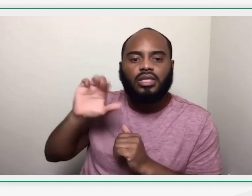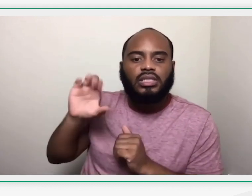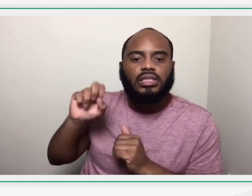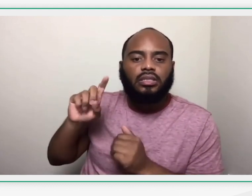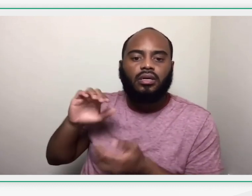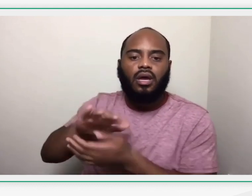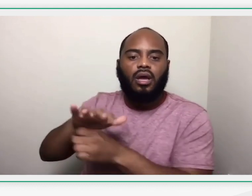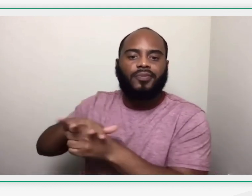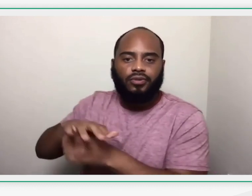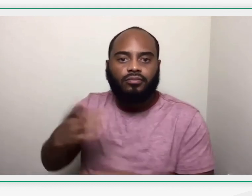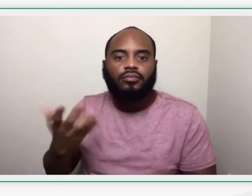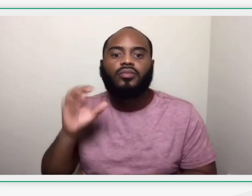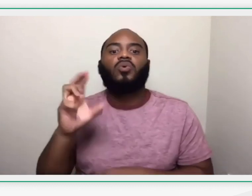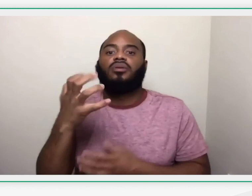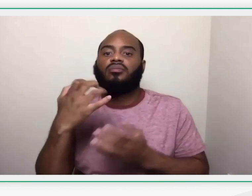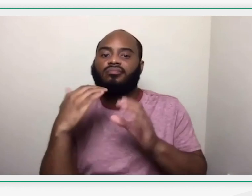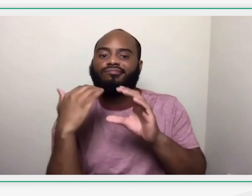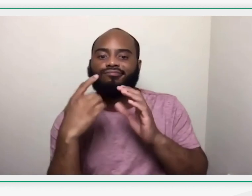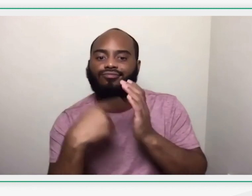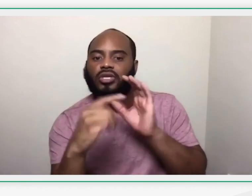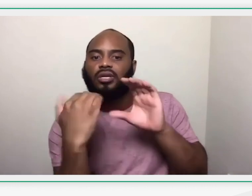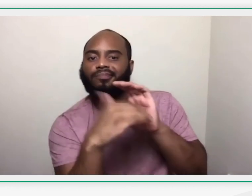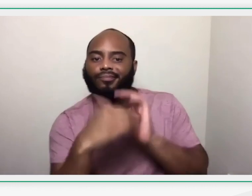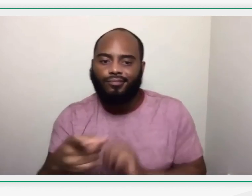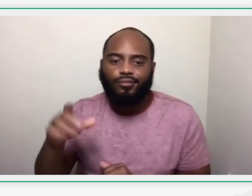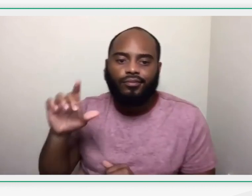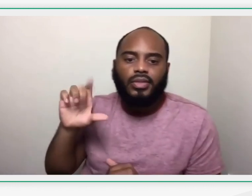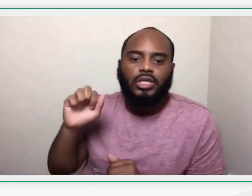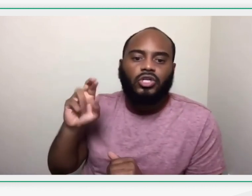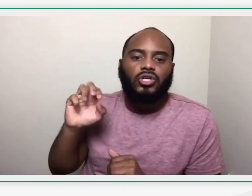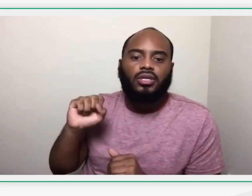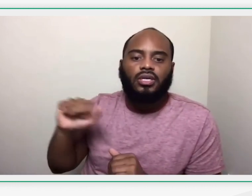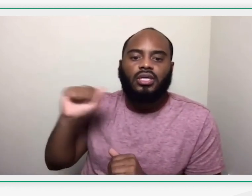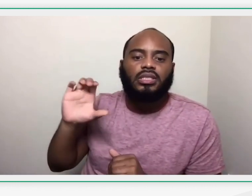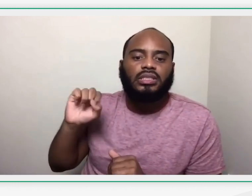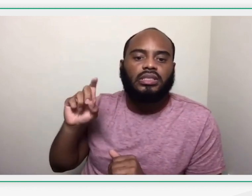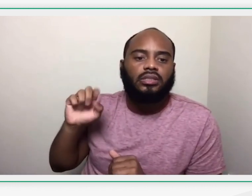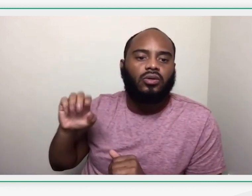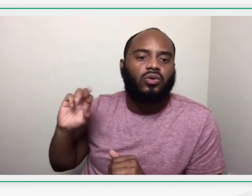Keep your eyes on your email. You will have an email coming from learns@csd.org soon.